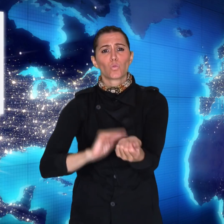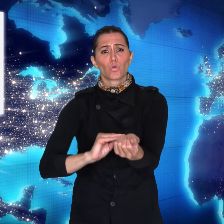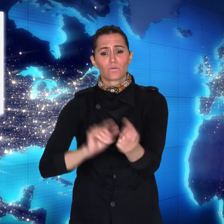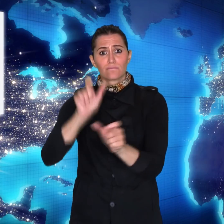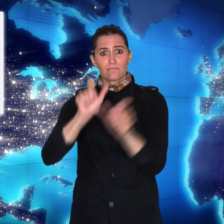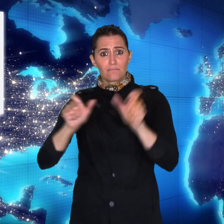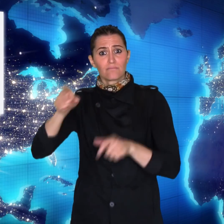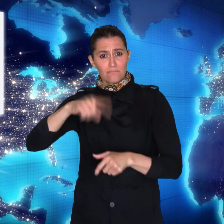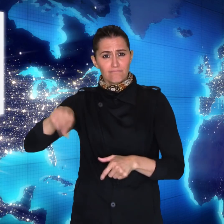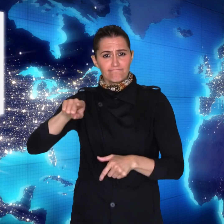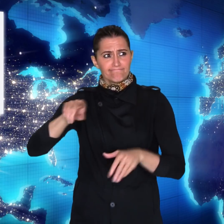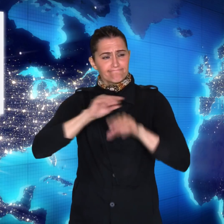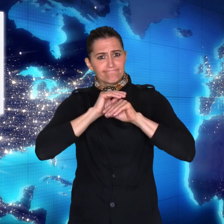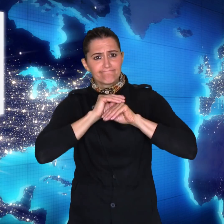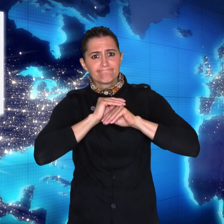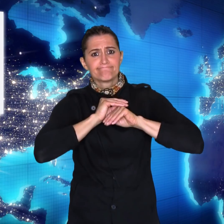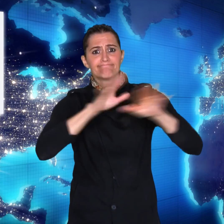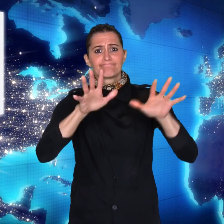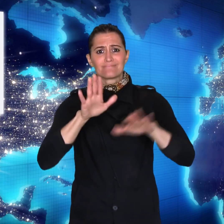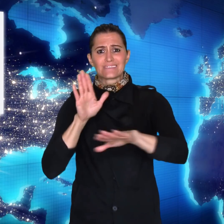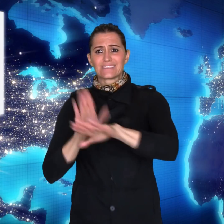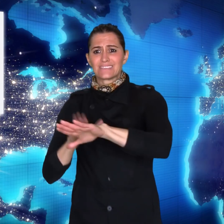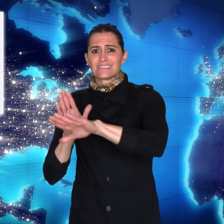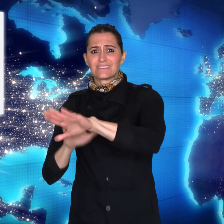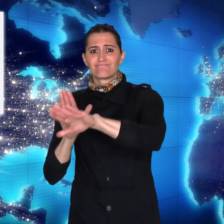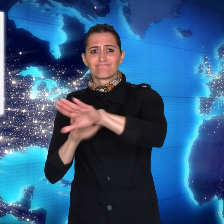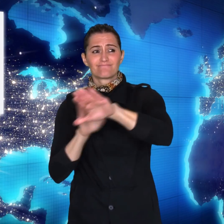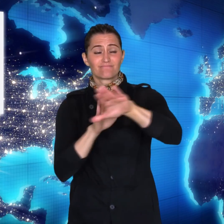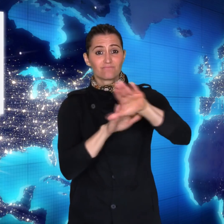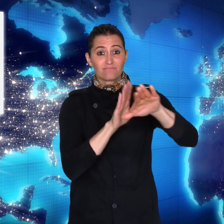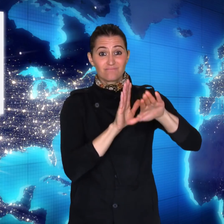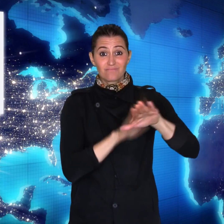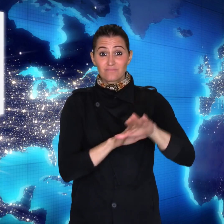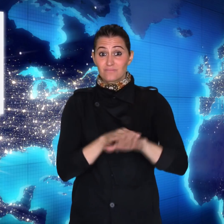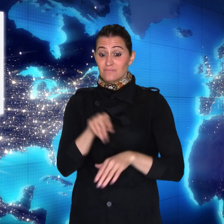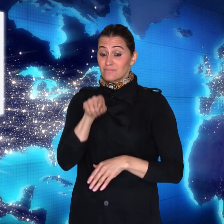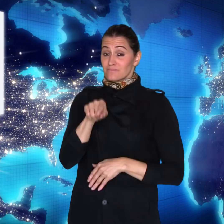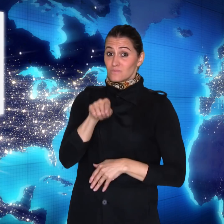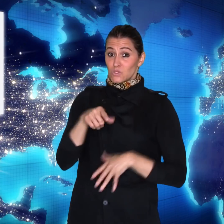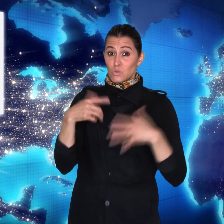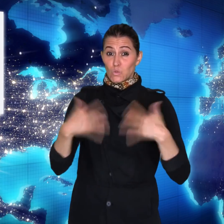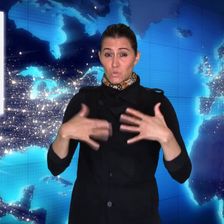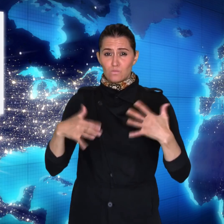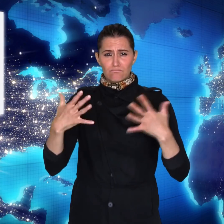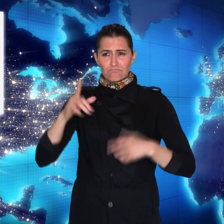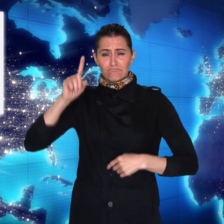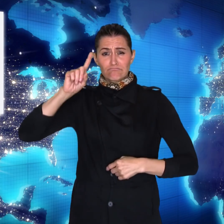sudden migraines caused by eating